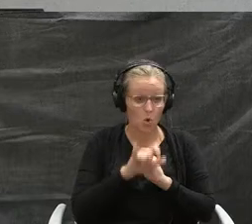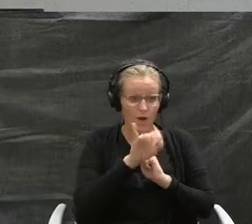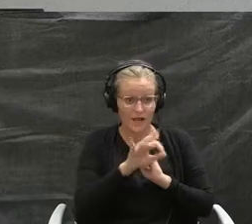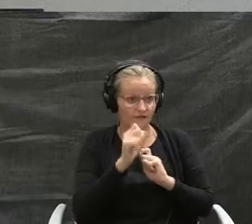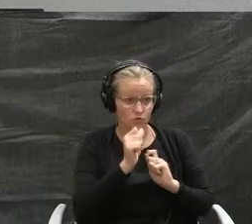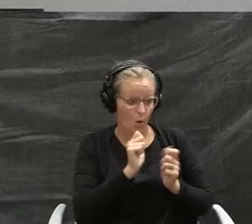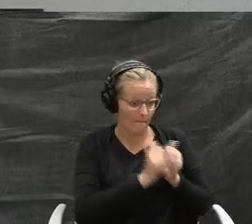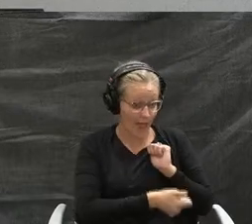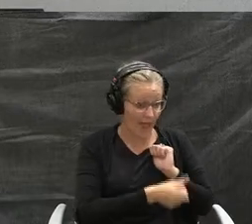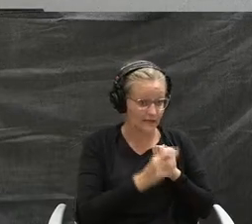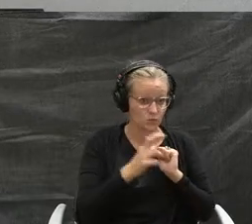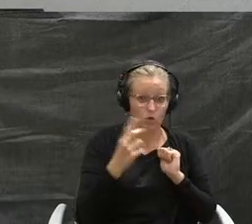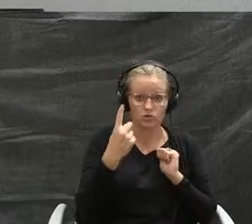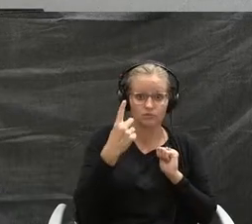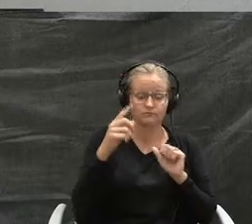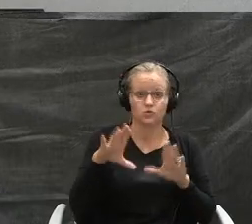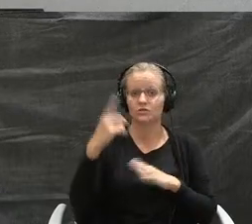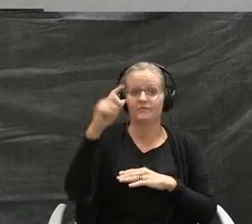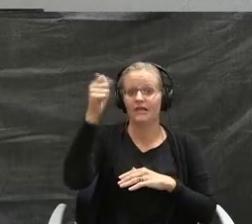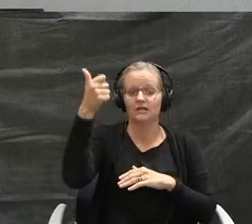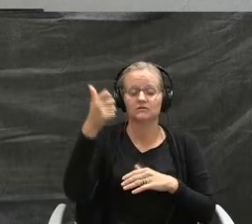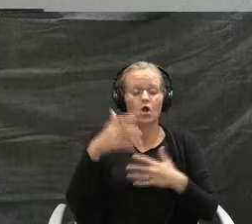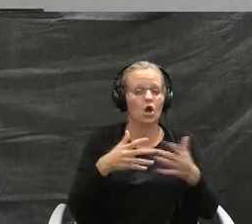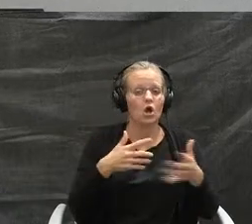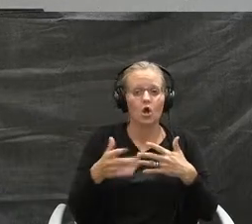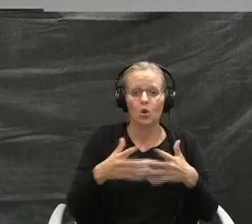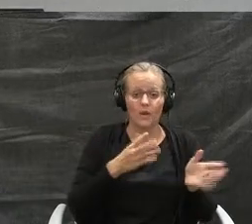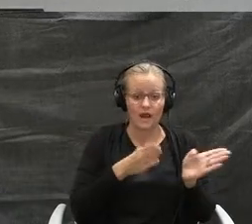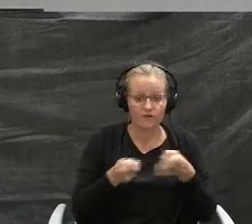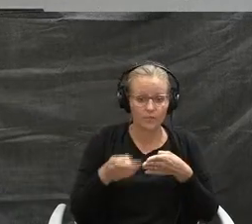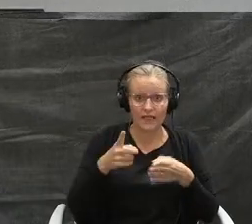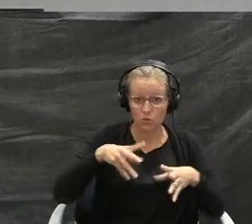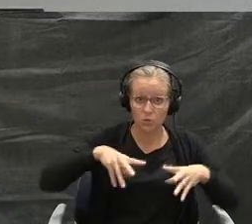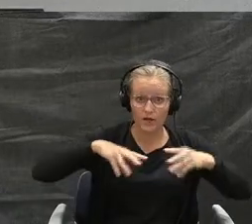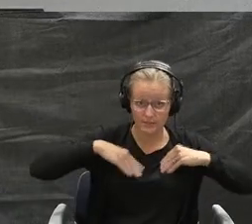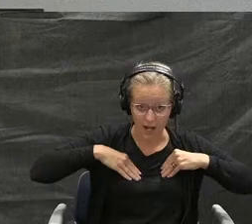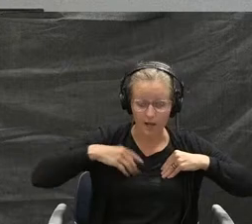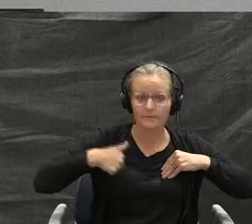plan you adopt whenever you adopt it, we would plan to get it out immediately.